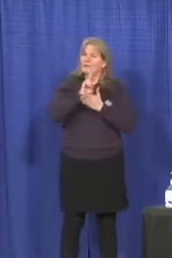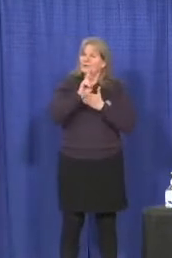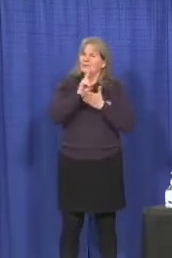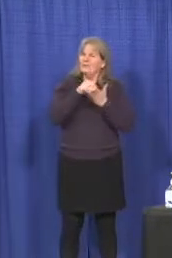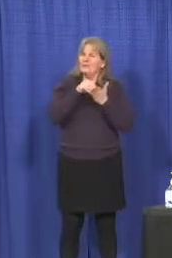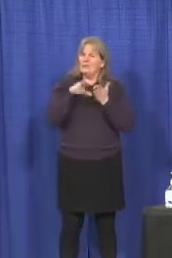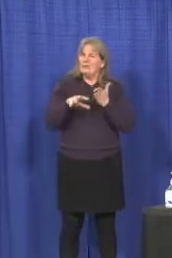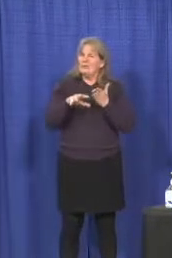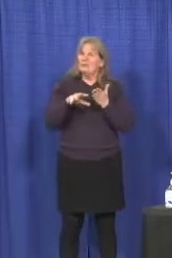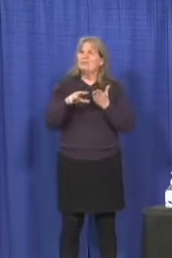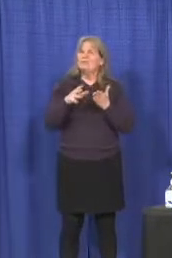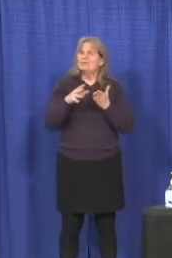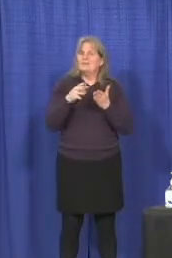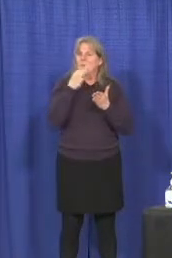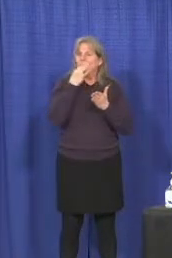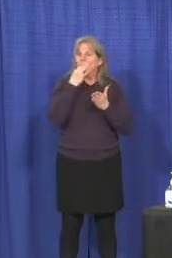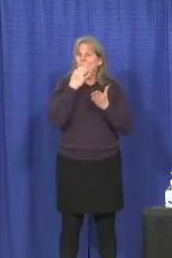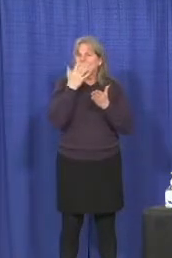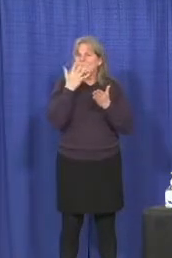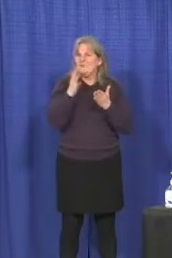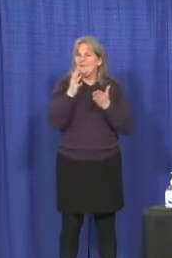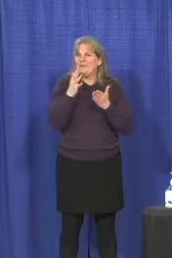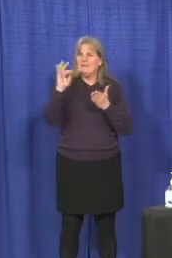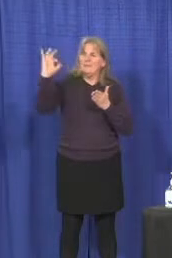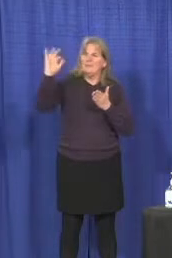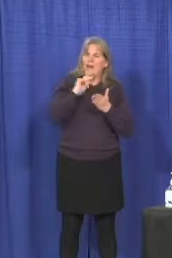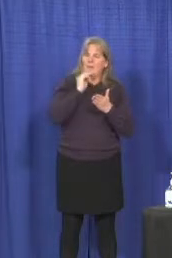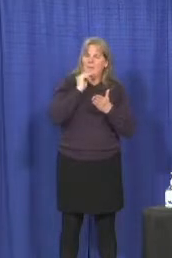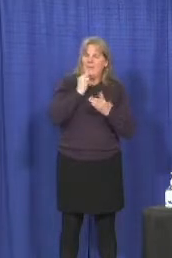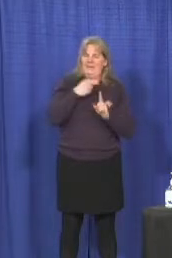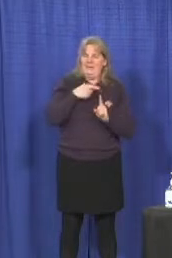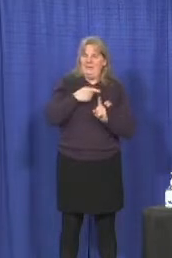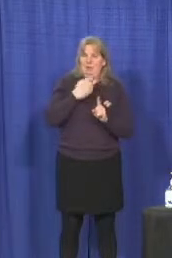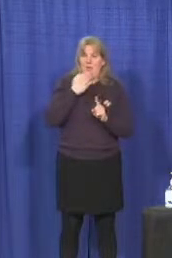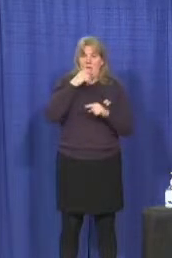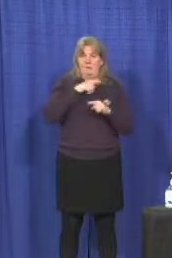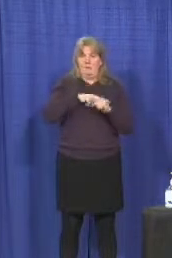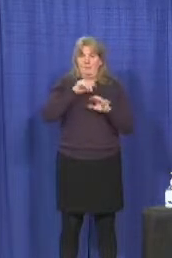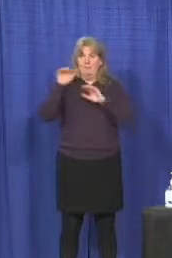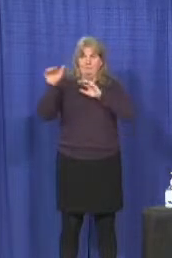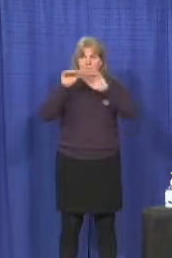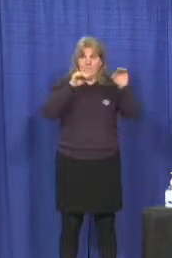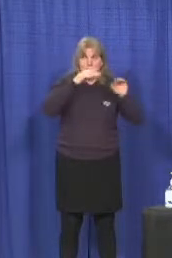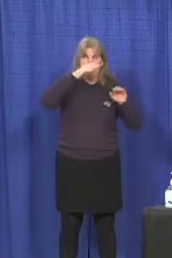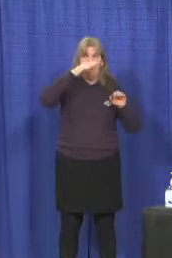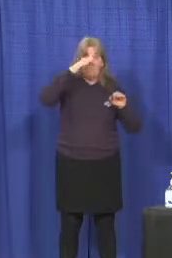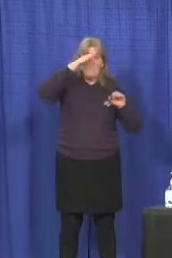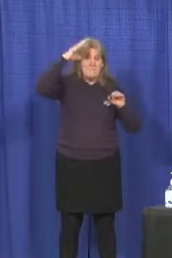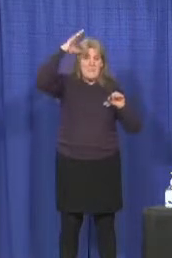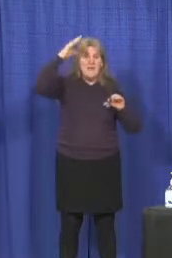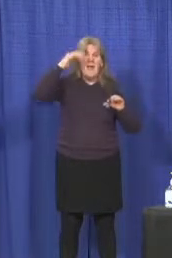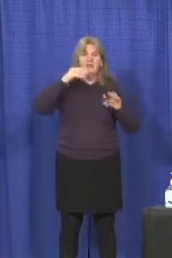ending shortly and students who are overweight returning home this is a good time to remind